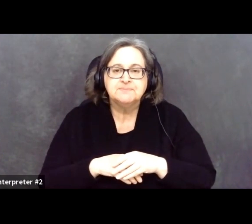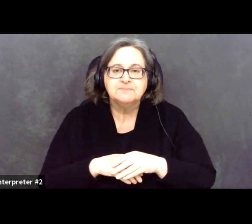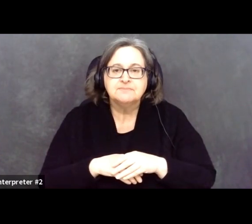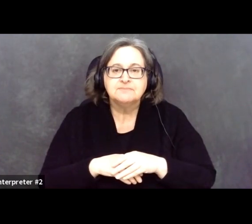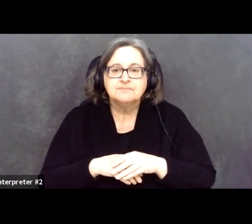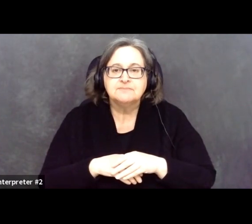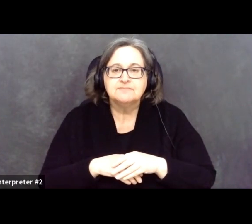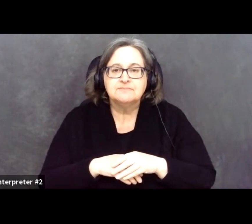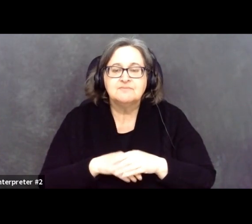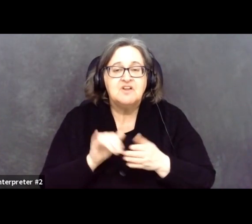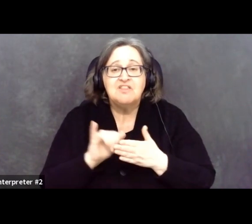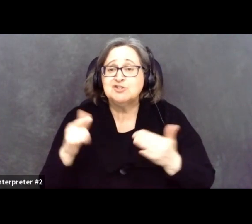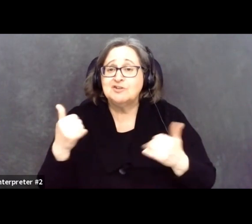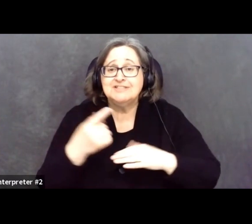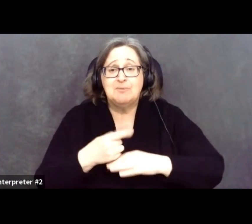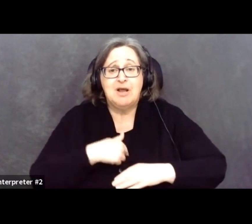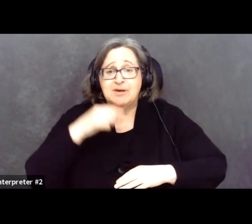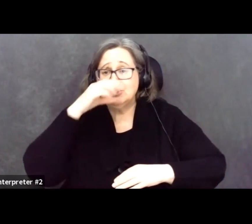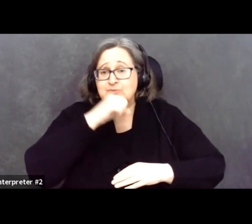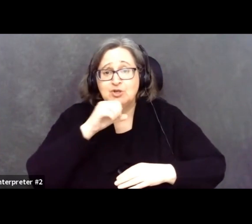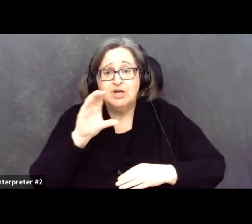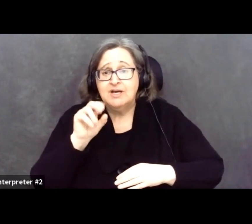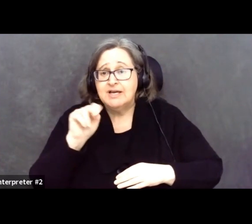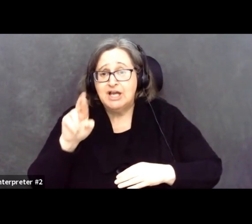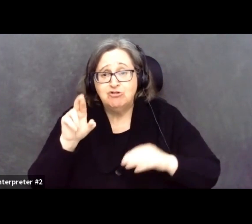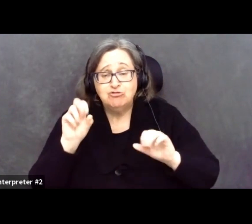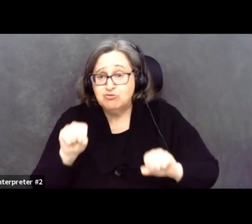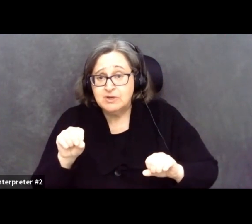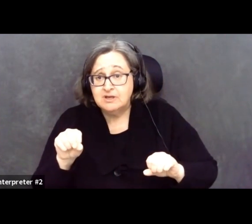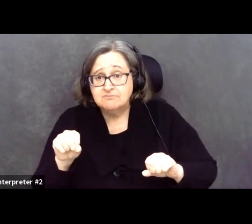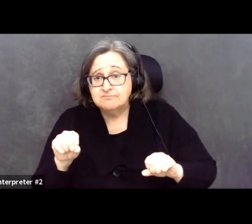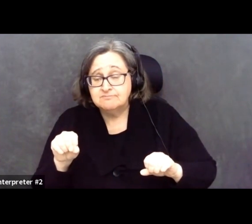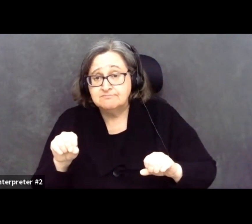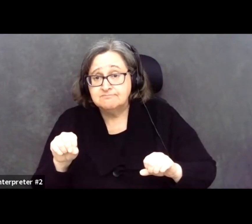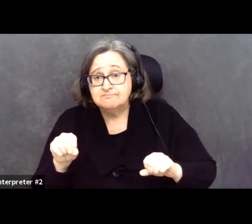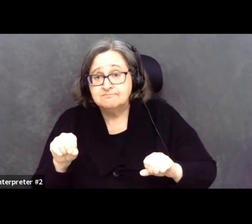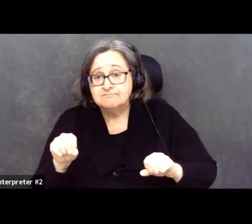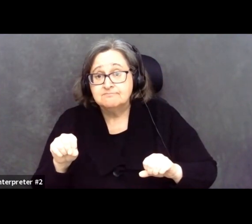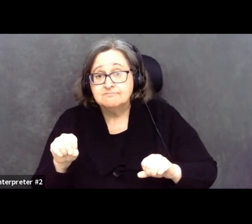This is all we have got today. I'm assuming, Connor, you can keep the survey up